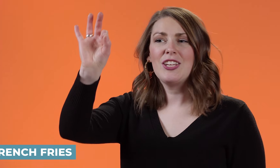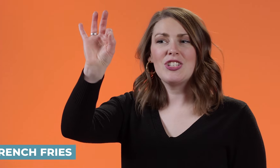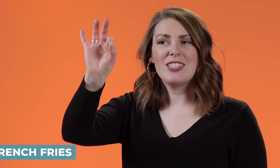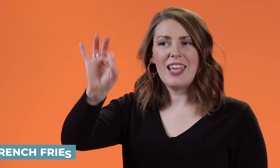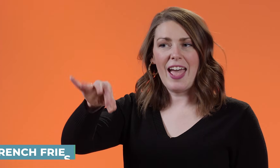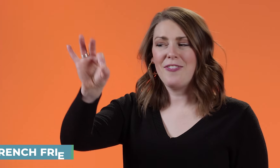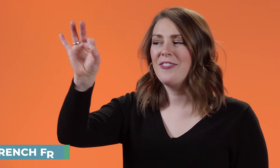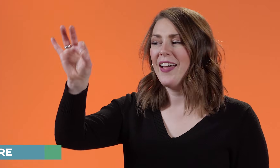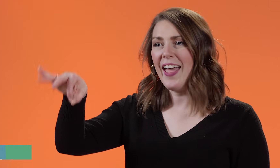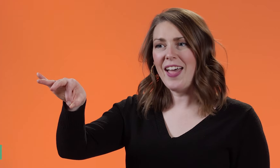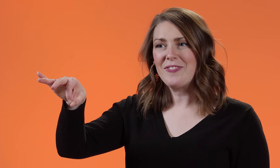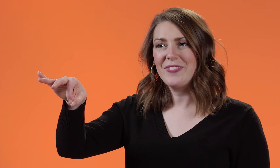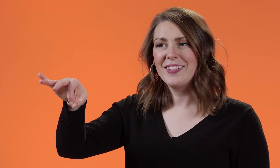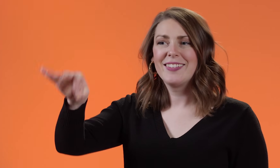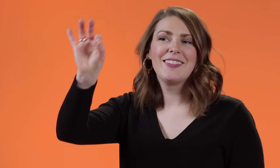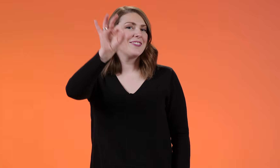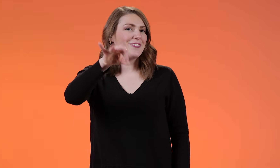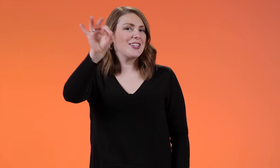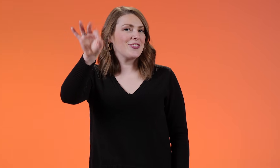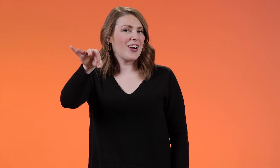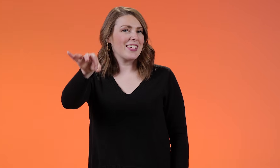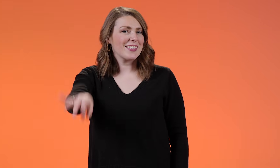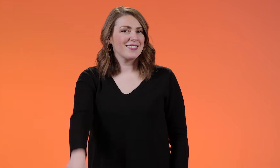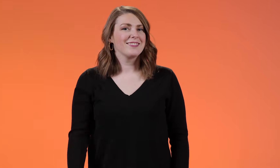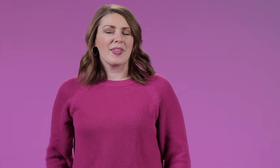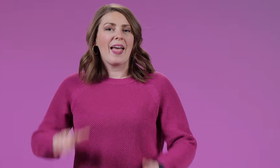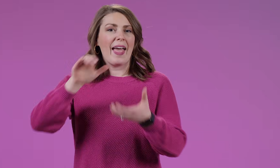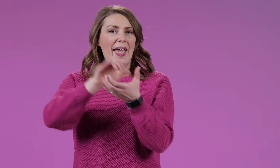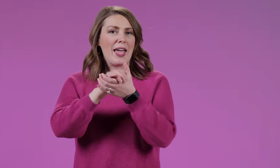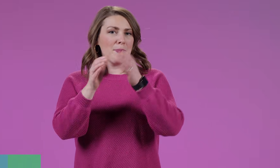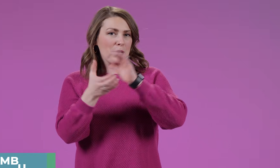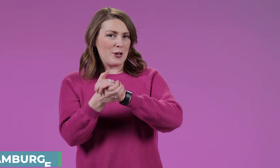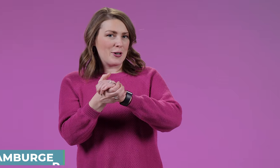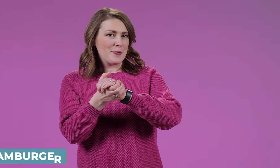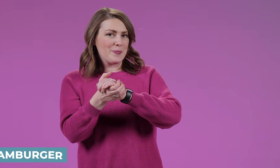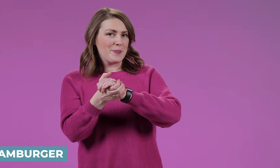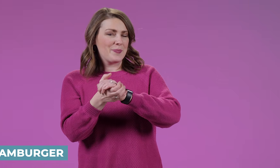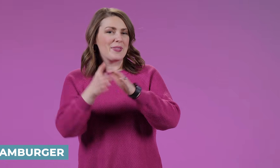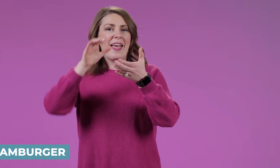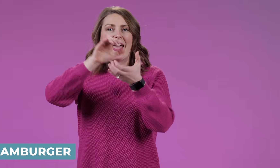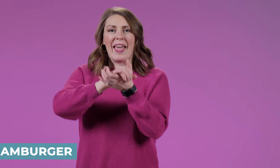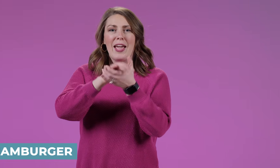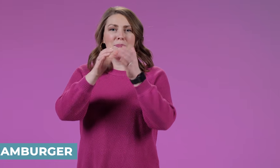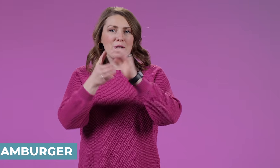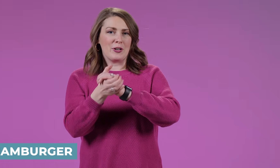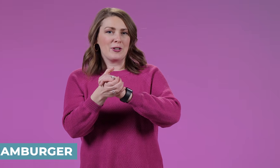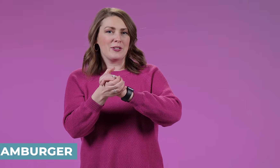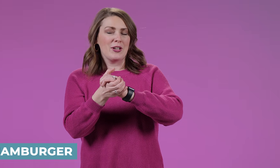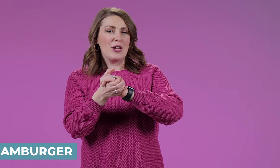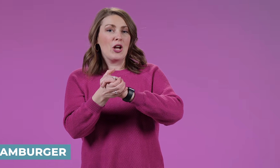It's just f. F. French fries. Hamburger. Hamburger